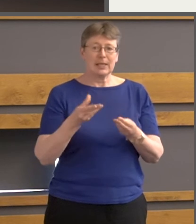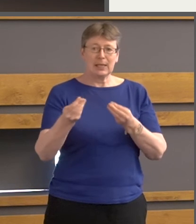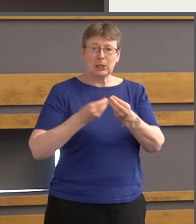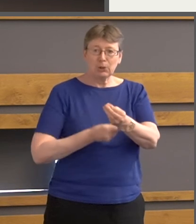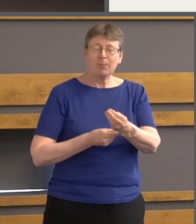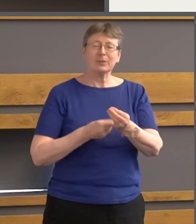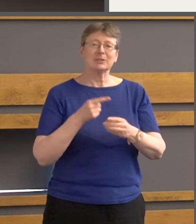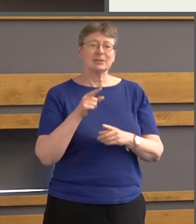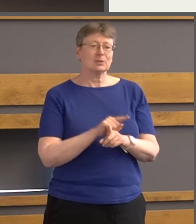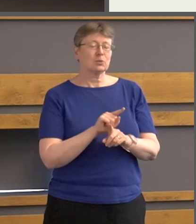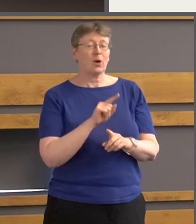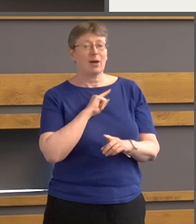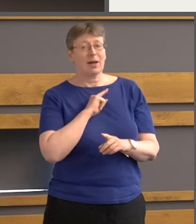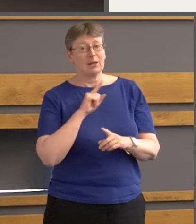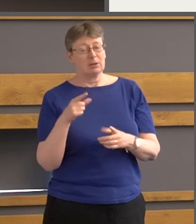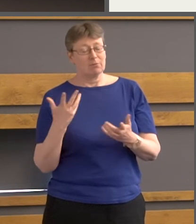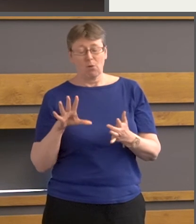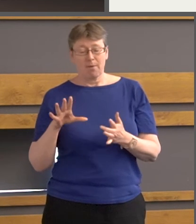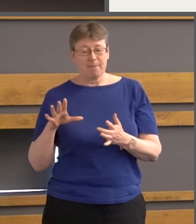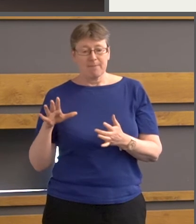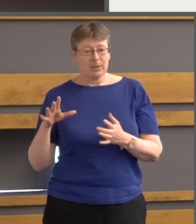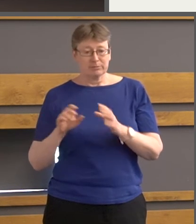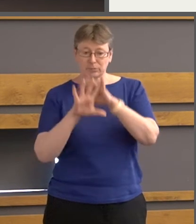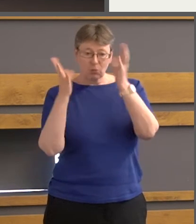So jute could be exported right across to America